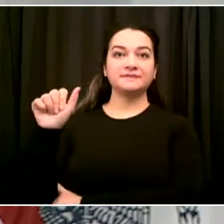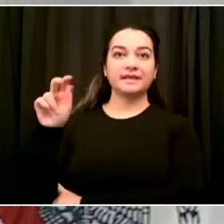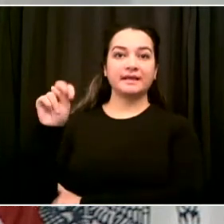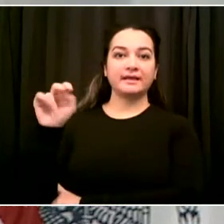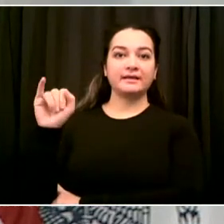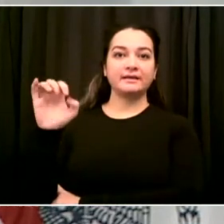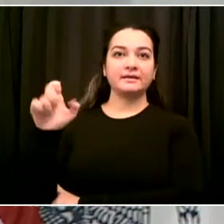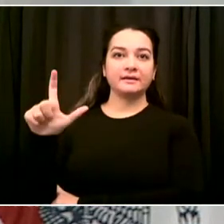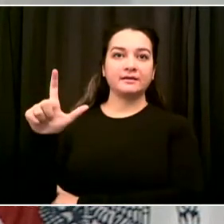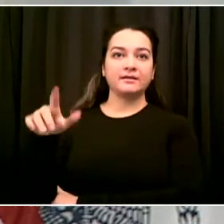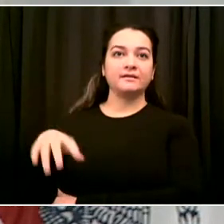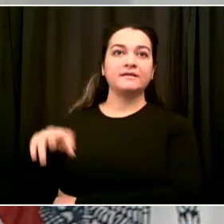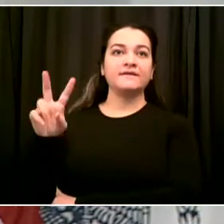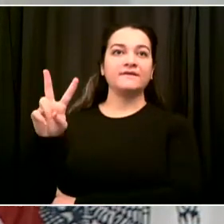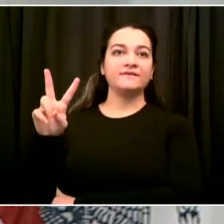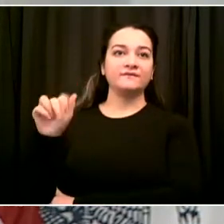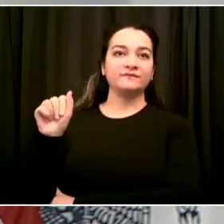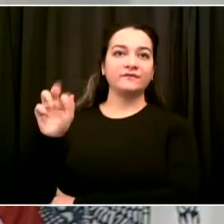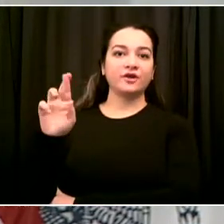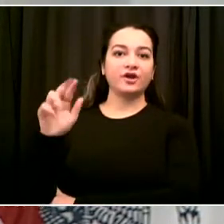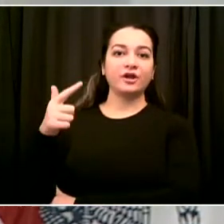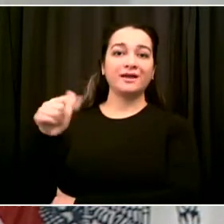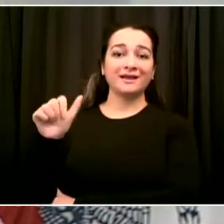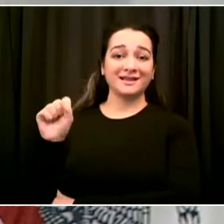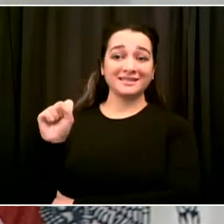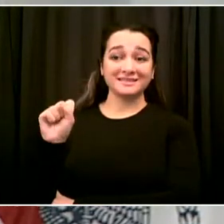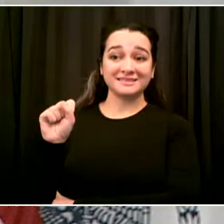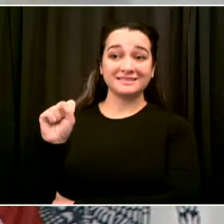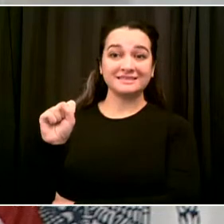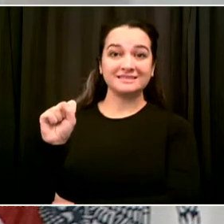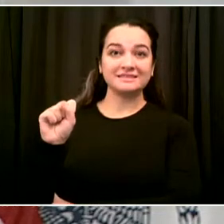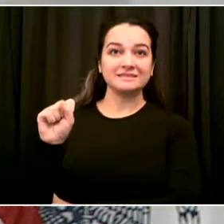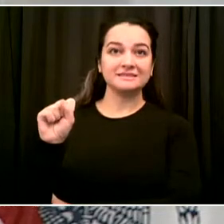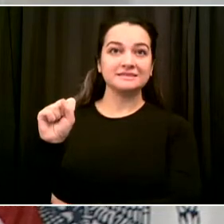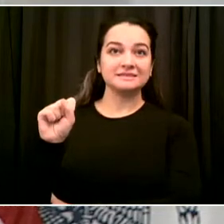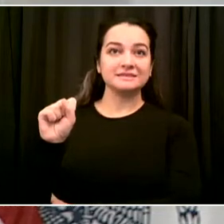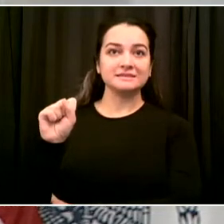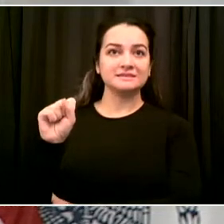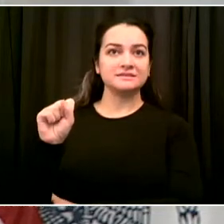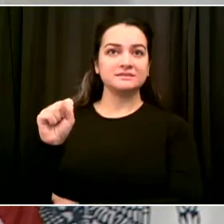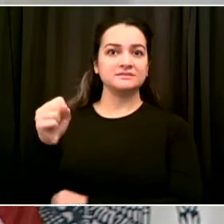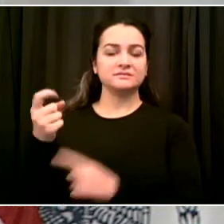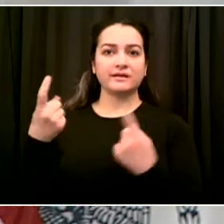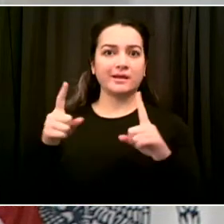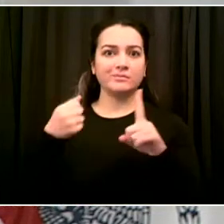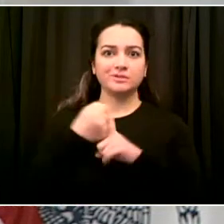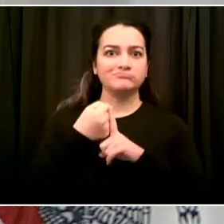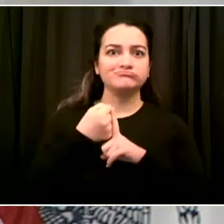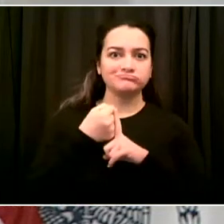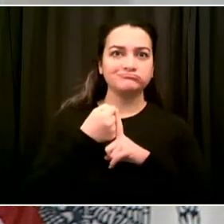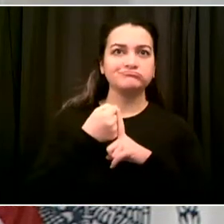BRAVEST WORK, DEFENDING US,